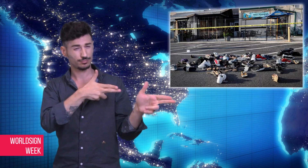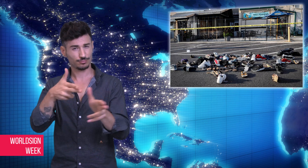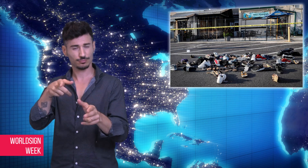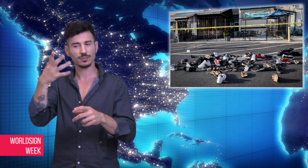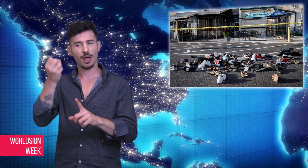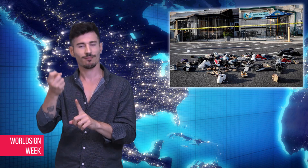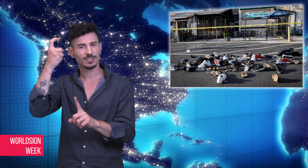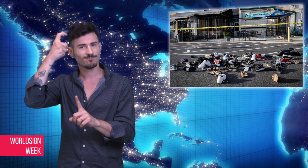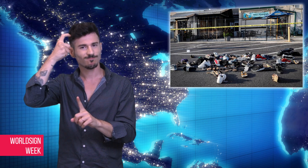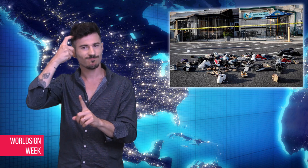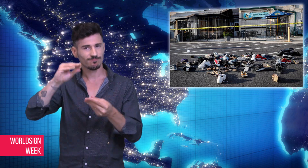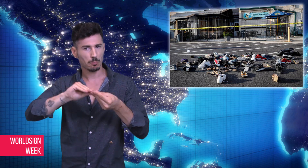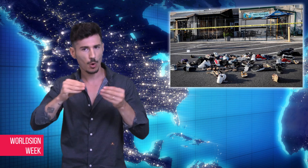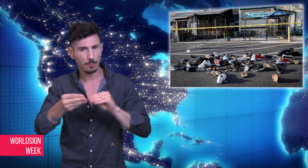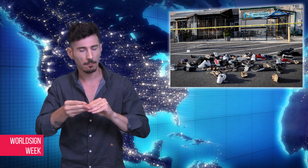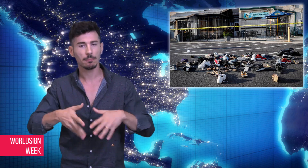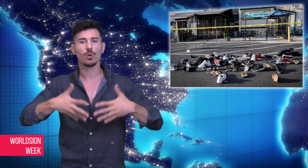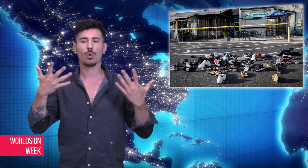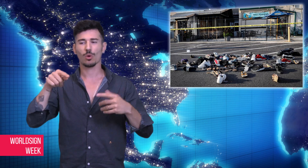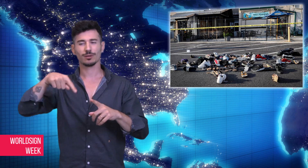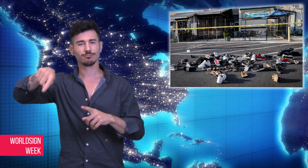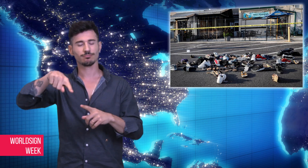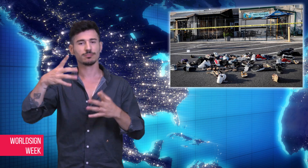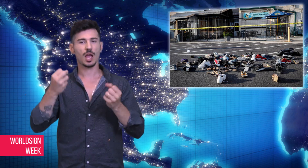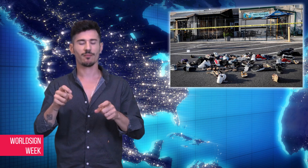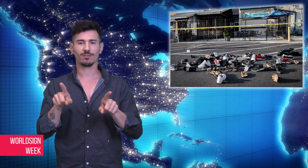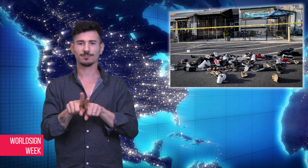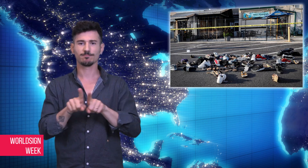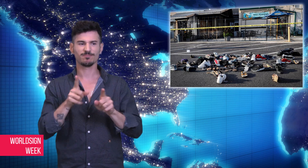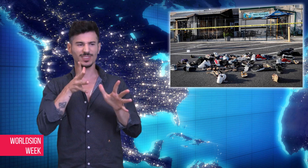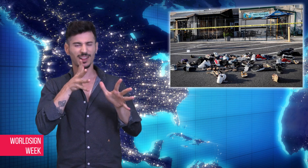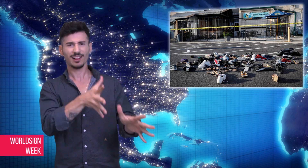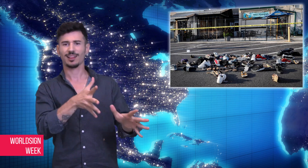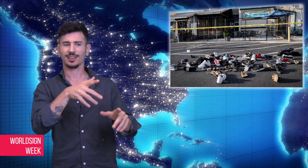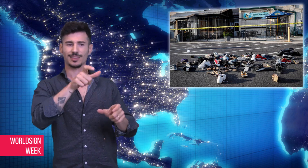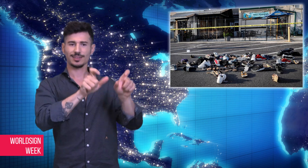hatred are what triggered these two incidents.